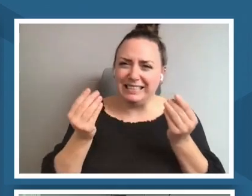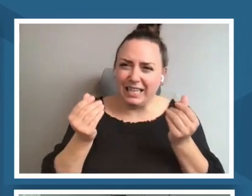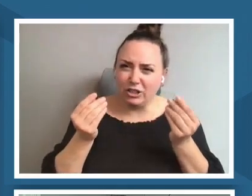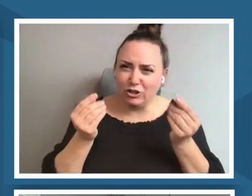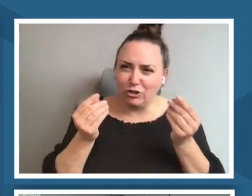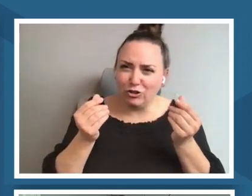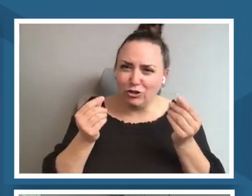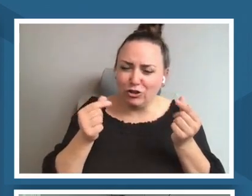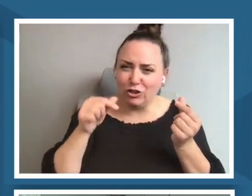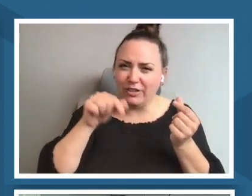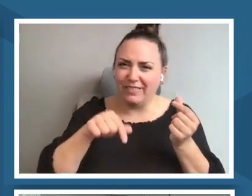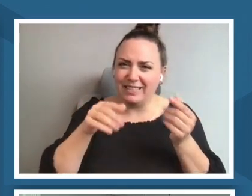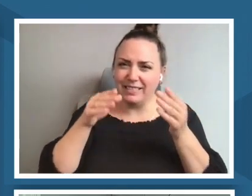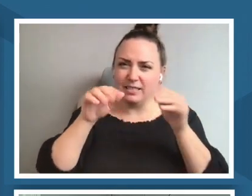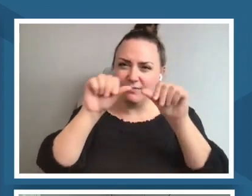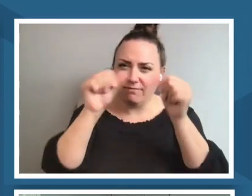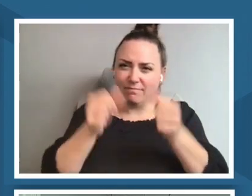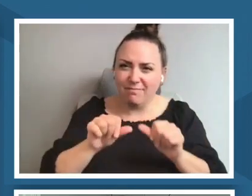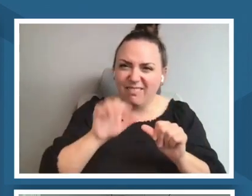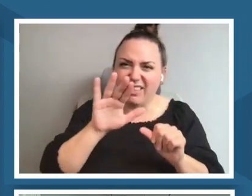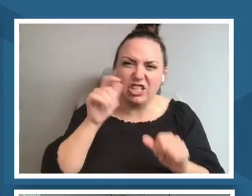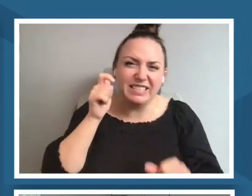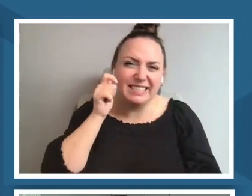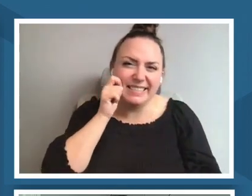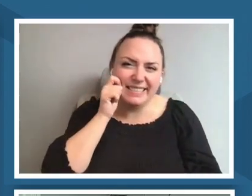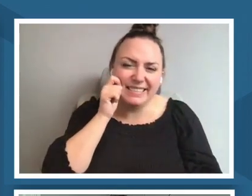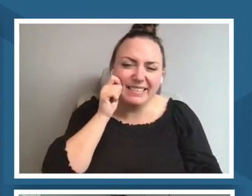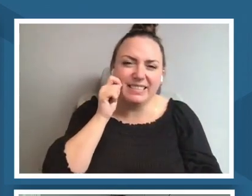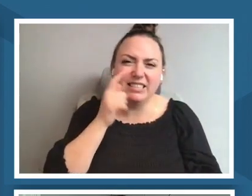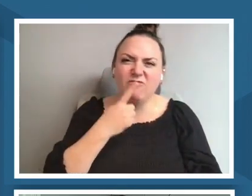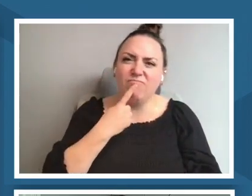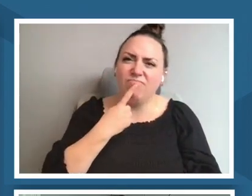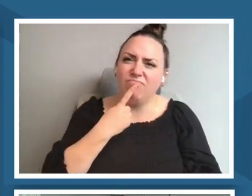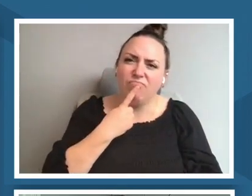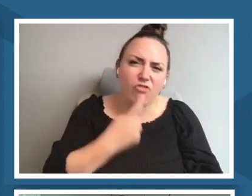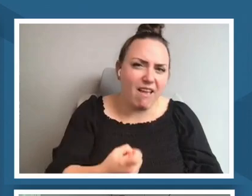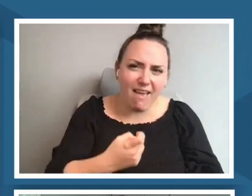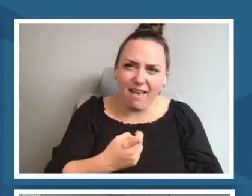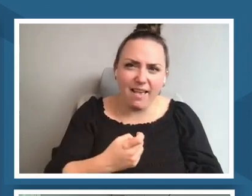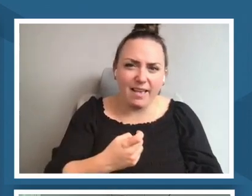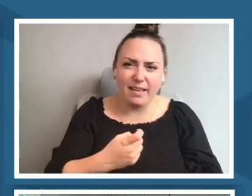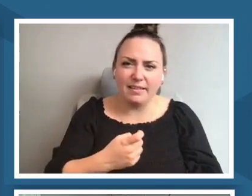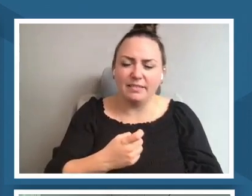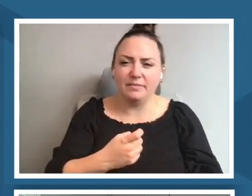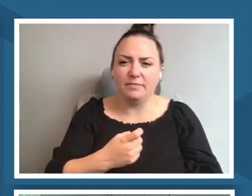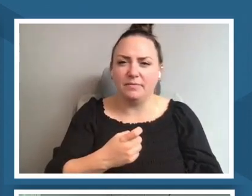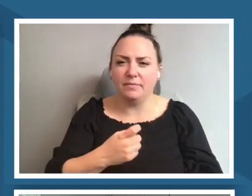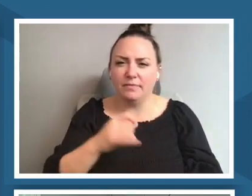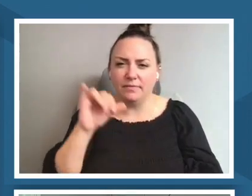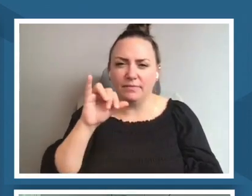skin and how red it is um